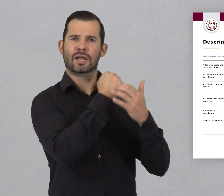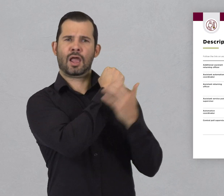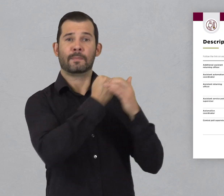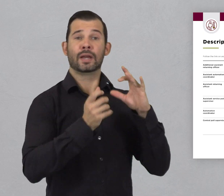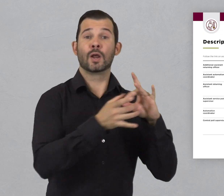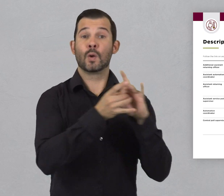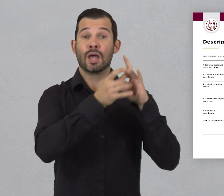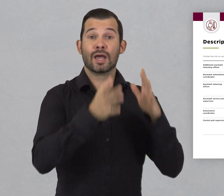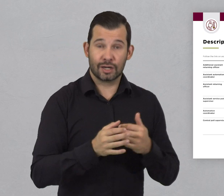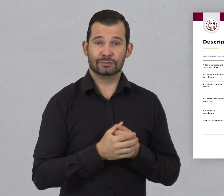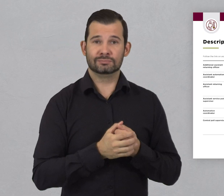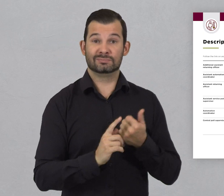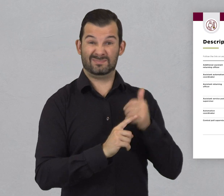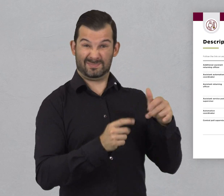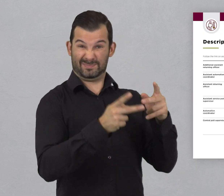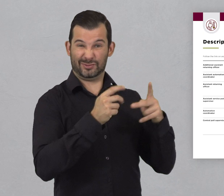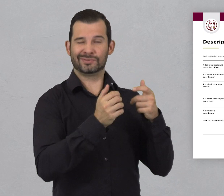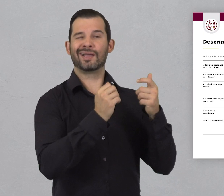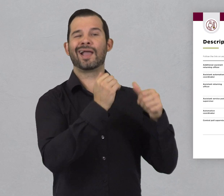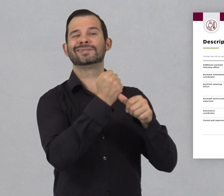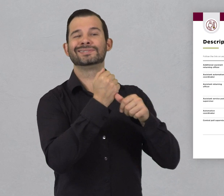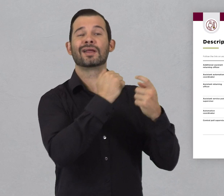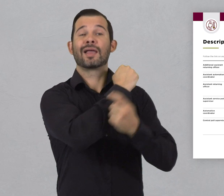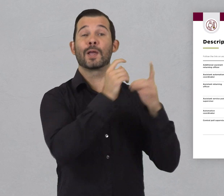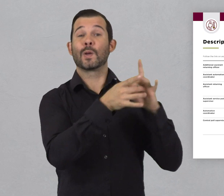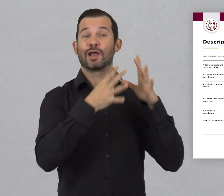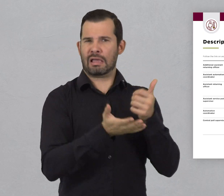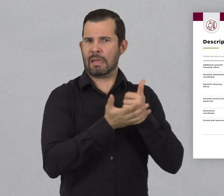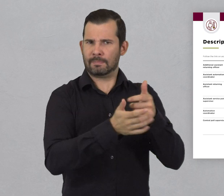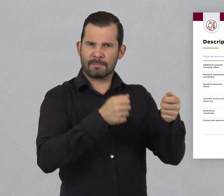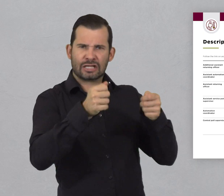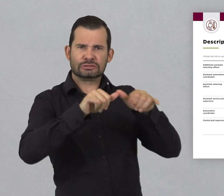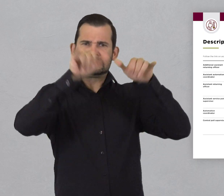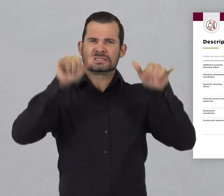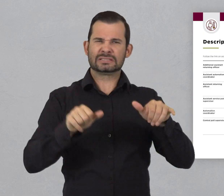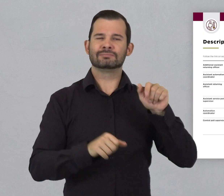assistant automation coordinator helps manage the systems at the local Elections